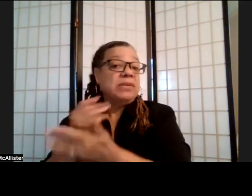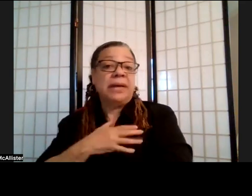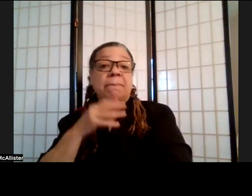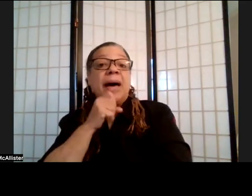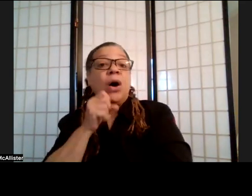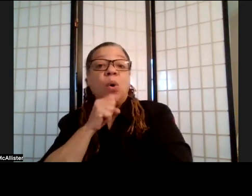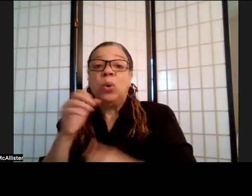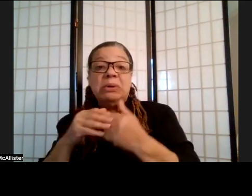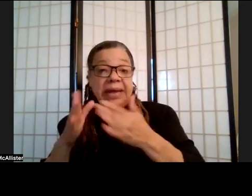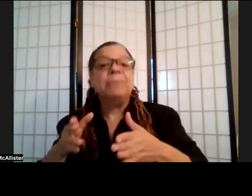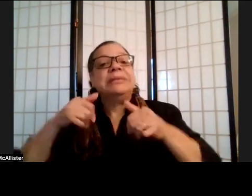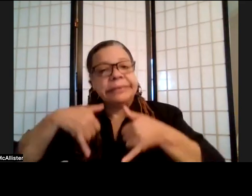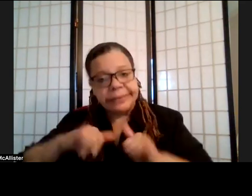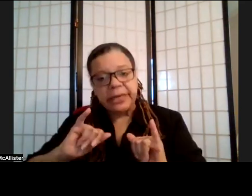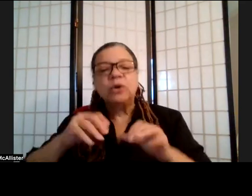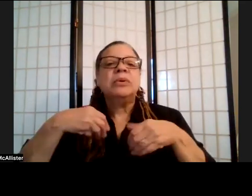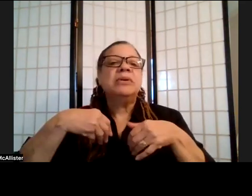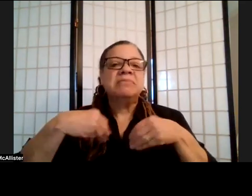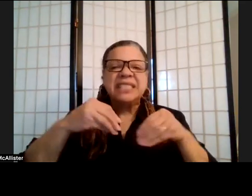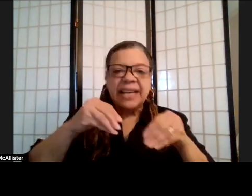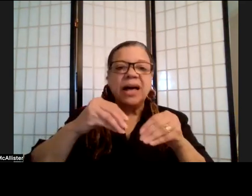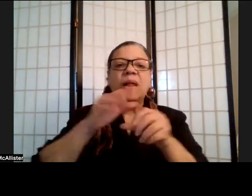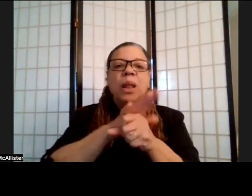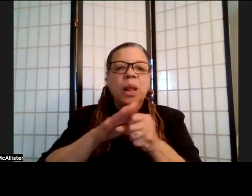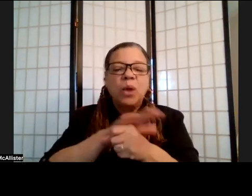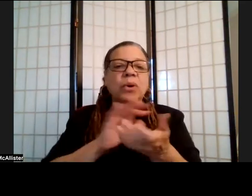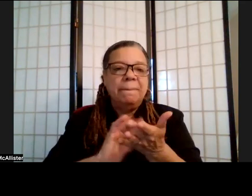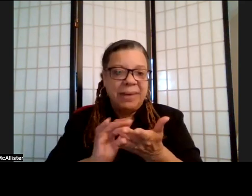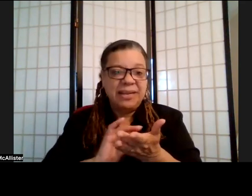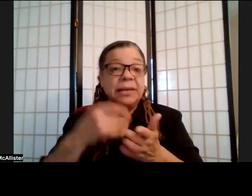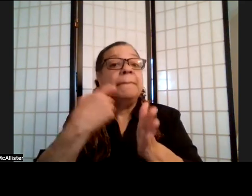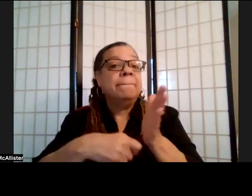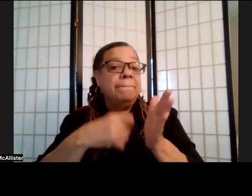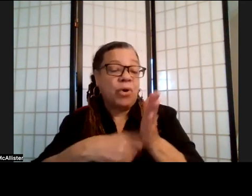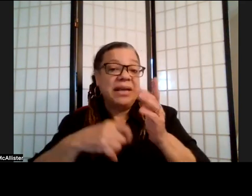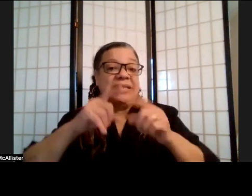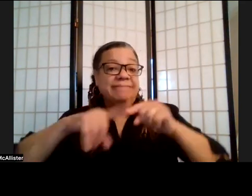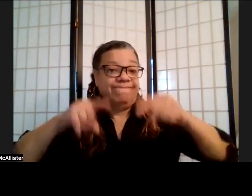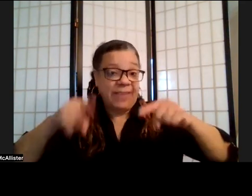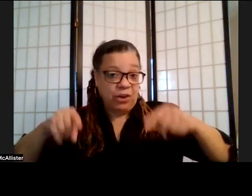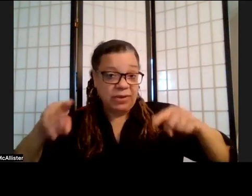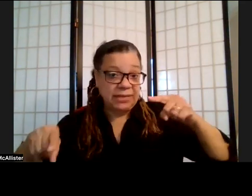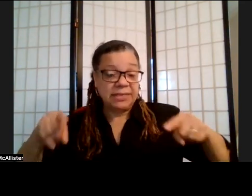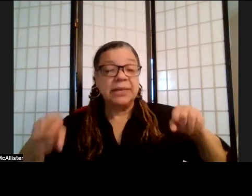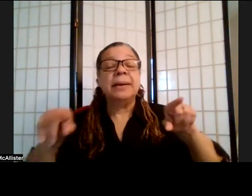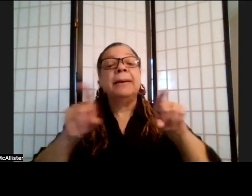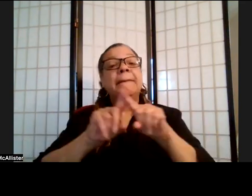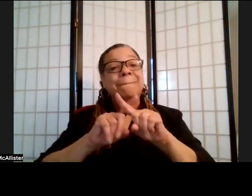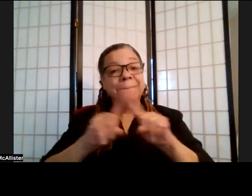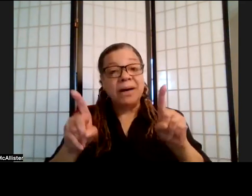generics, international brands and local ones. The price of the drug varies, and so does the quality. But the ability to buy them without a prescription